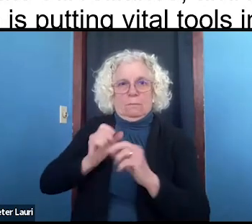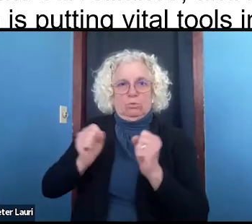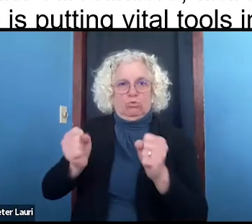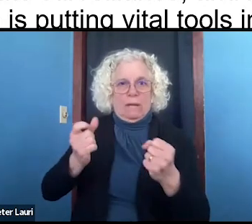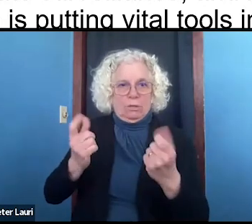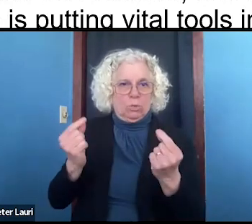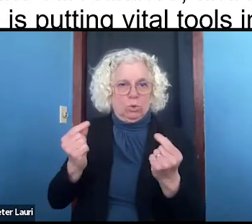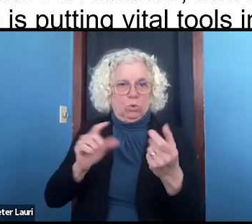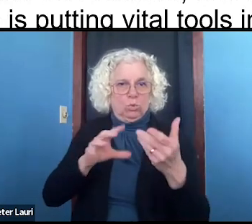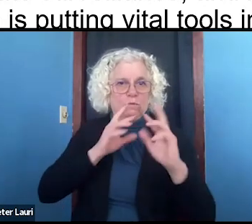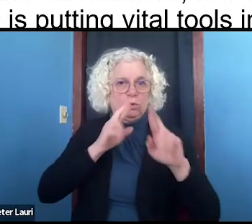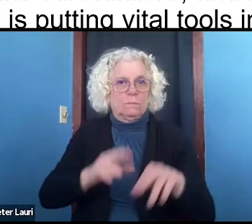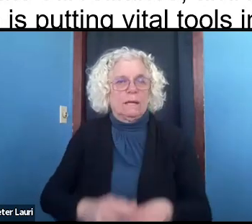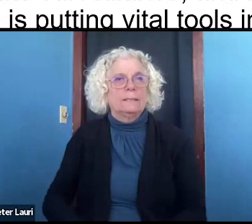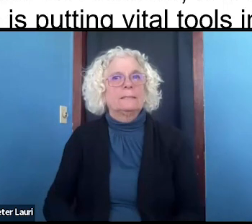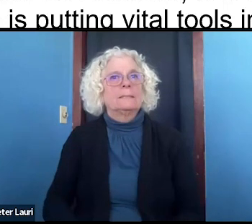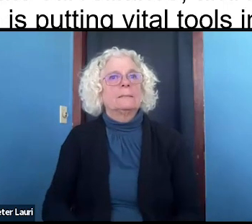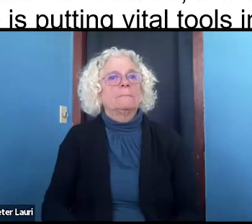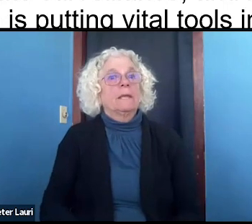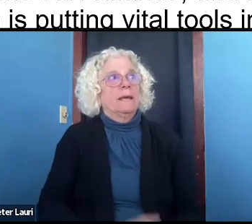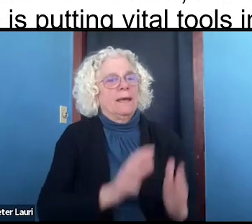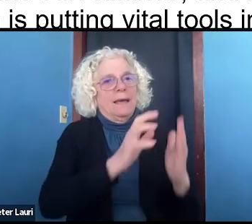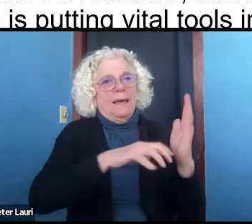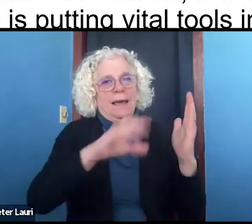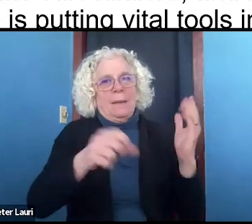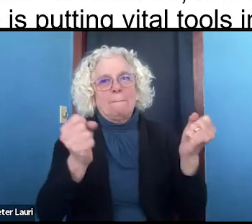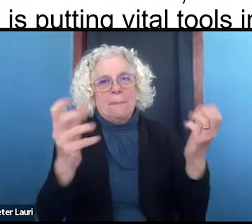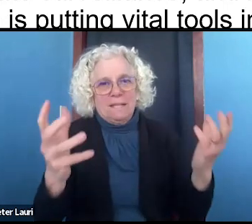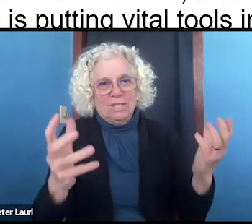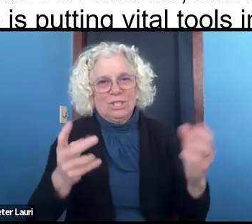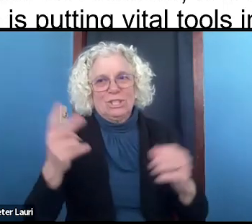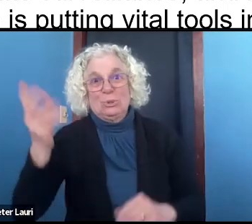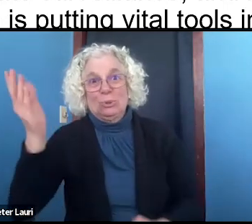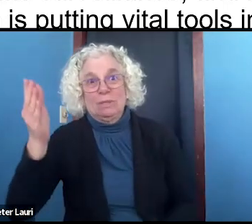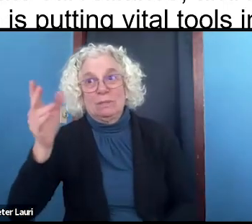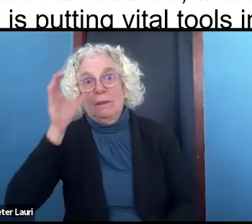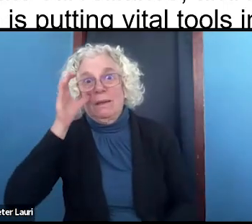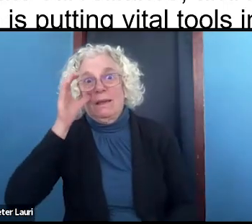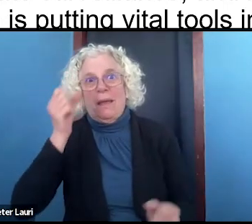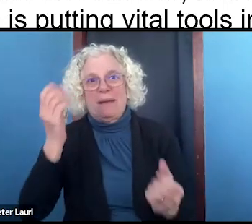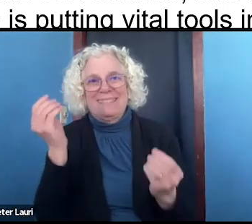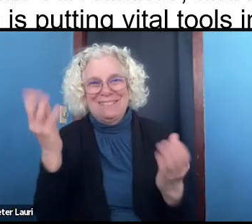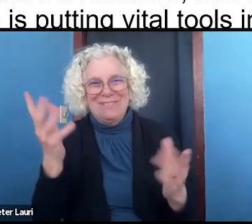So in conclusion, I know that was a lot in between the two presentations. It was a lot of information to be